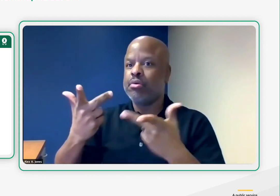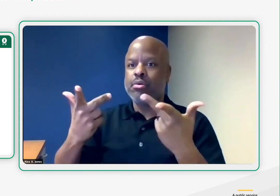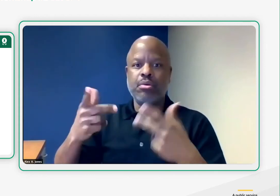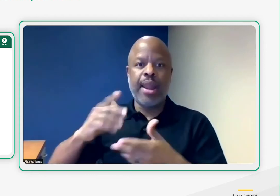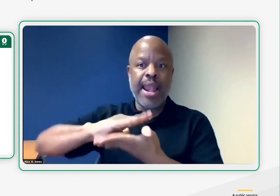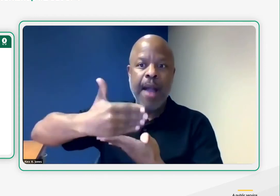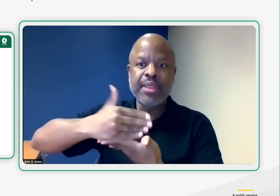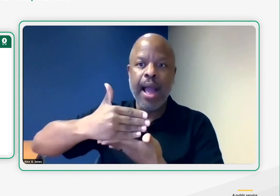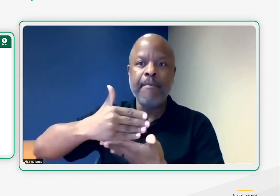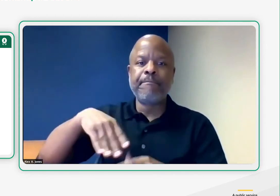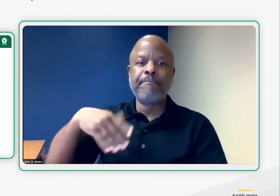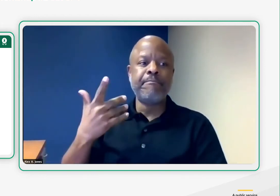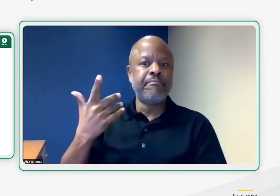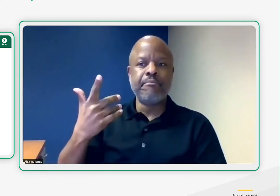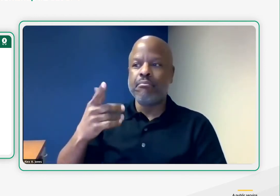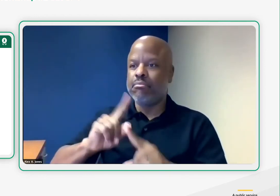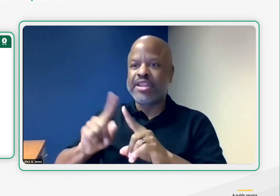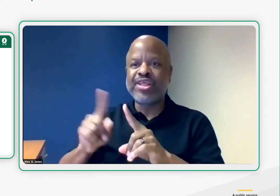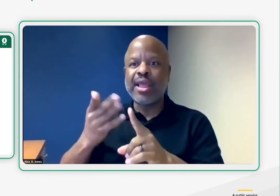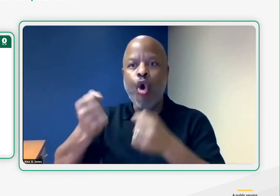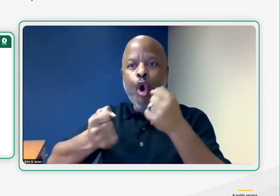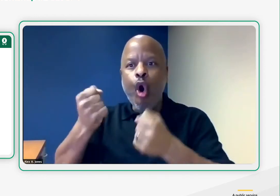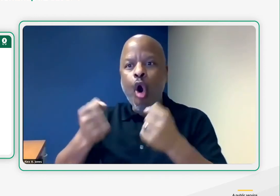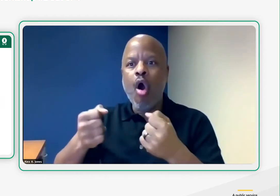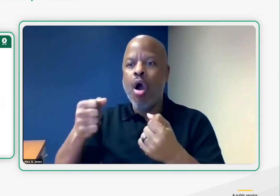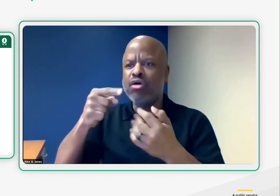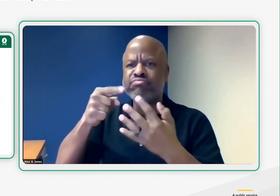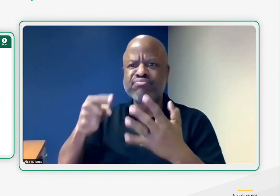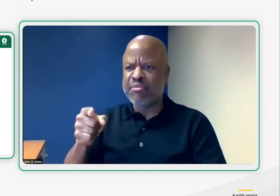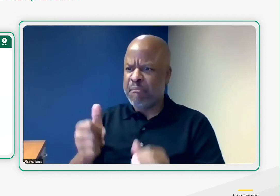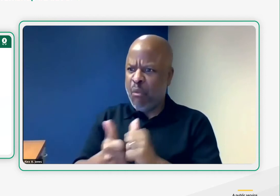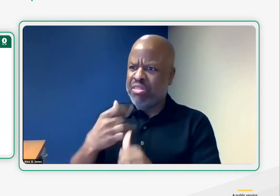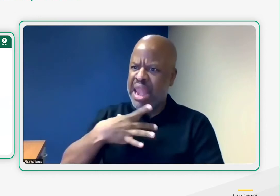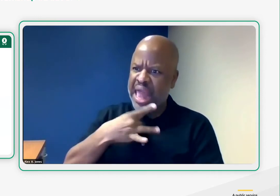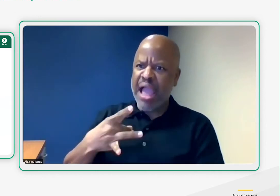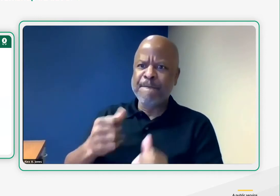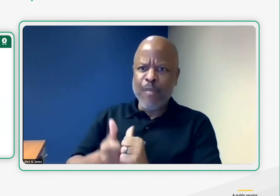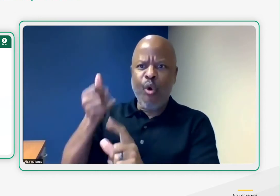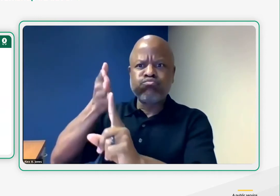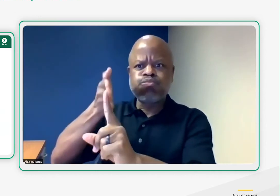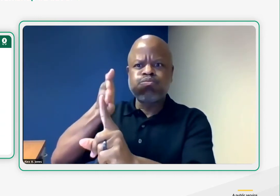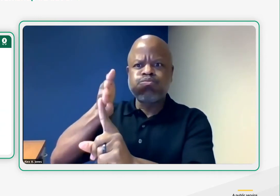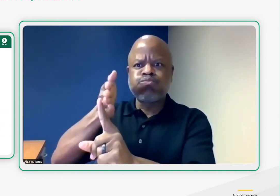Maybe they will buy the same type of device. For example, a car or a computer.